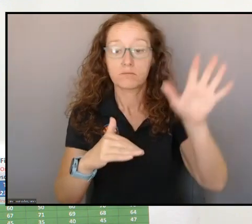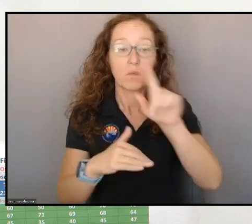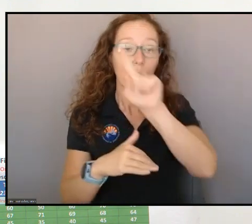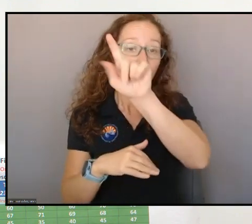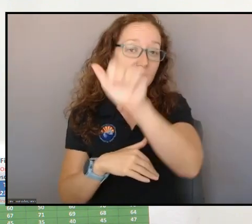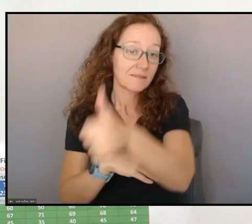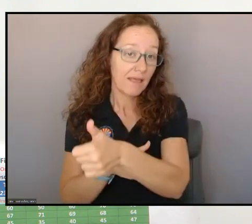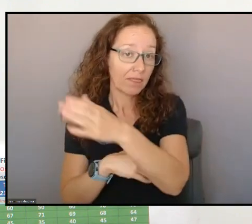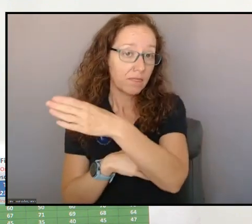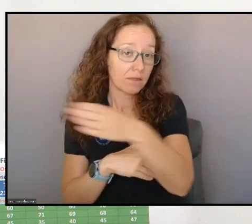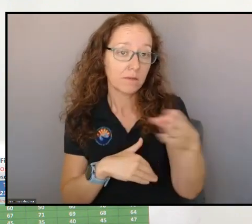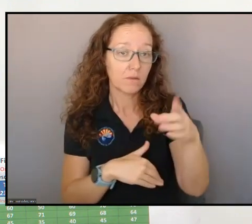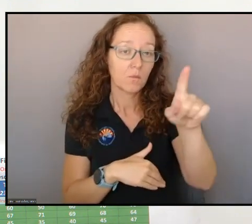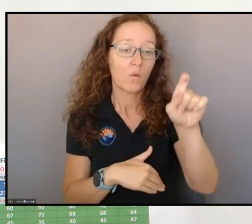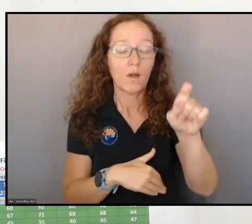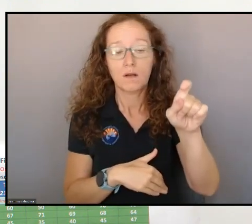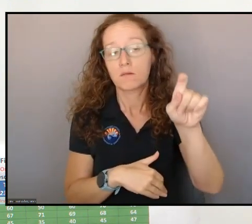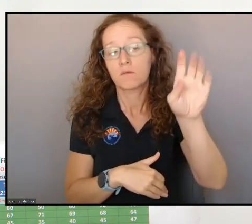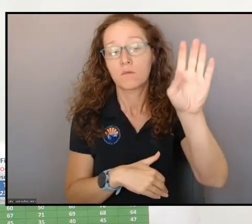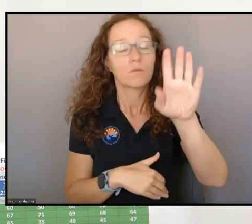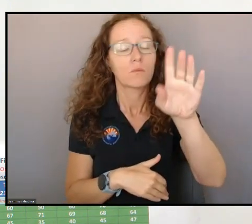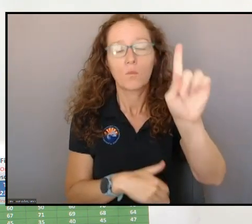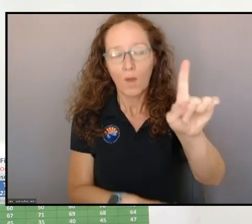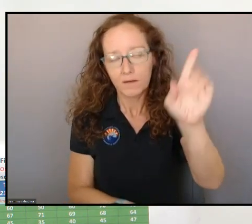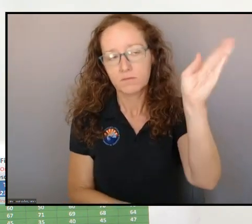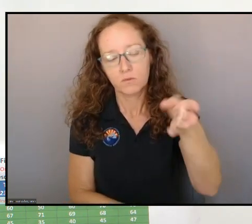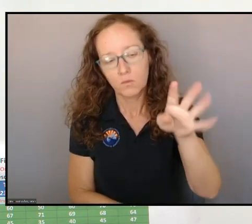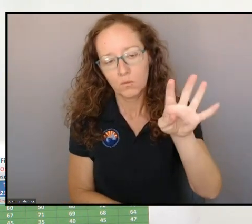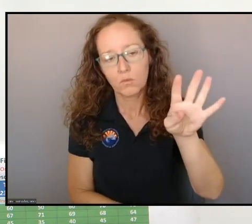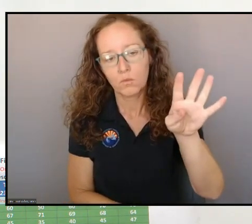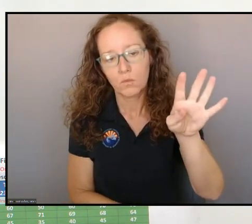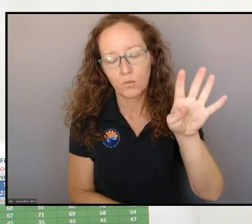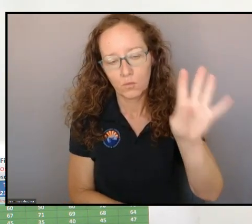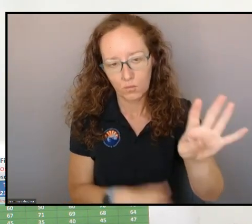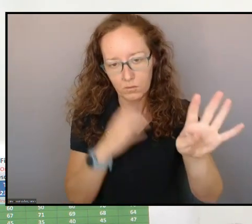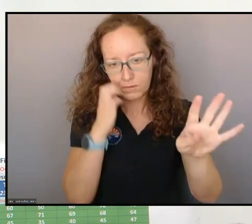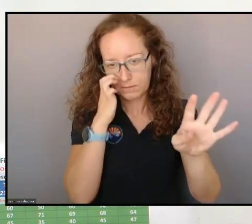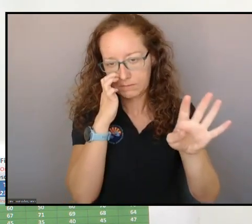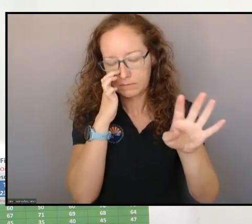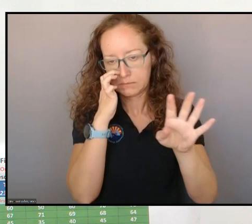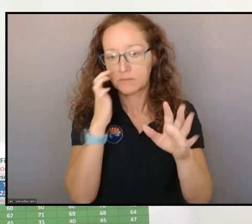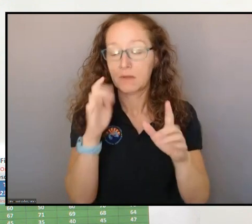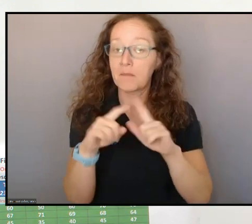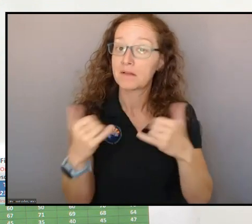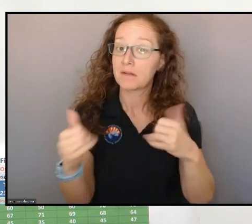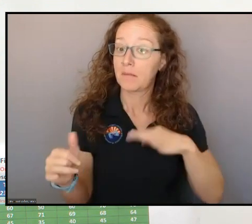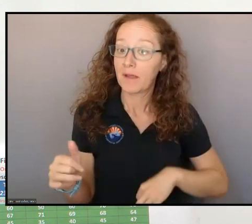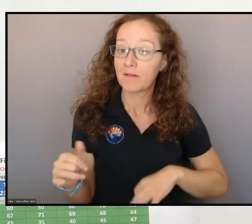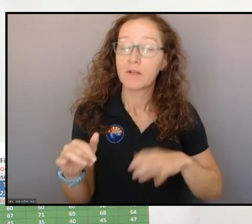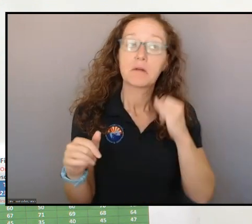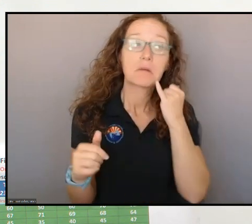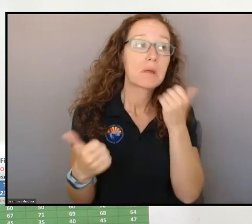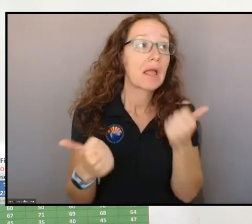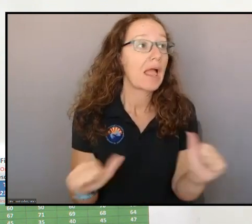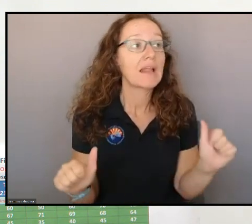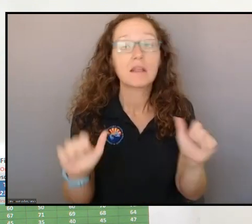beneficial rain. Any kind of rain that doesn't fall all at one time, and is spread and slow and steady, is very good for